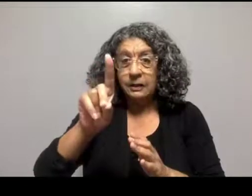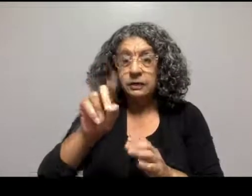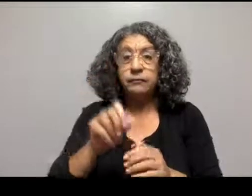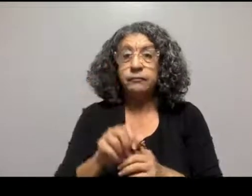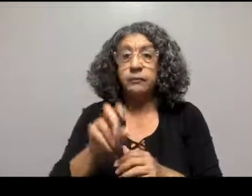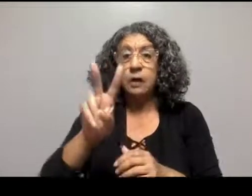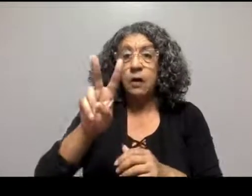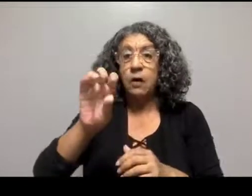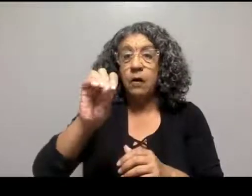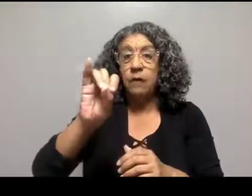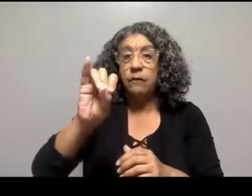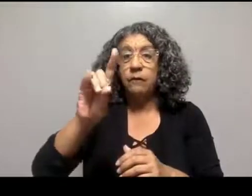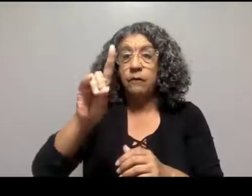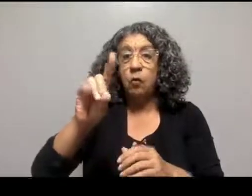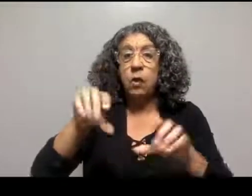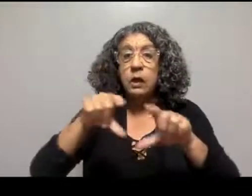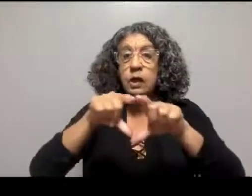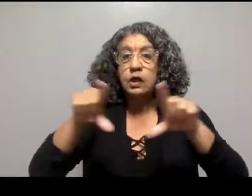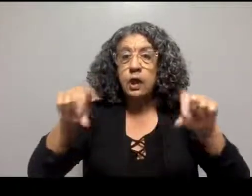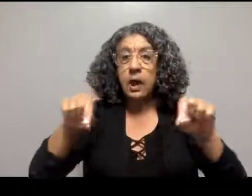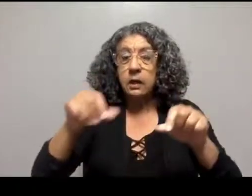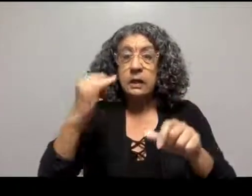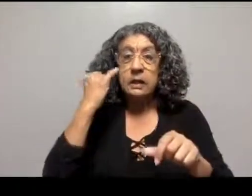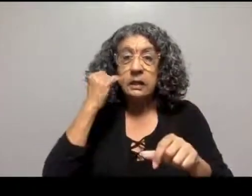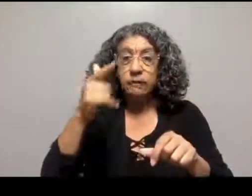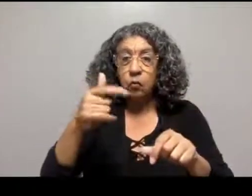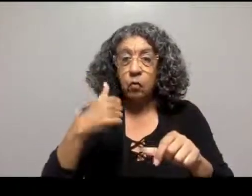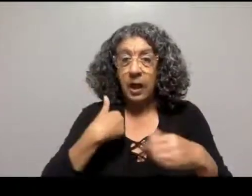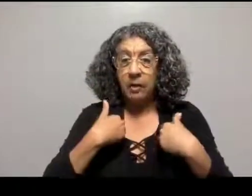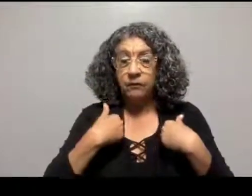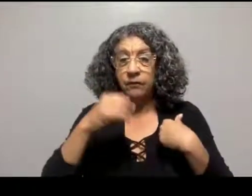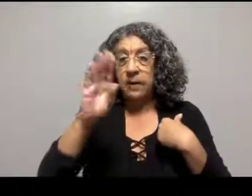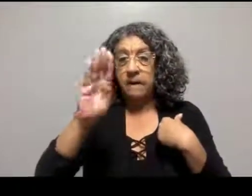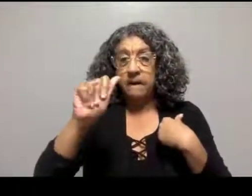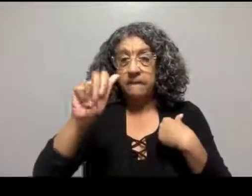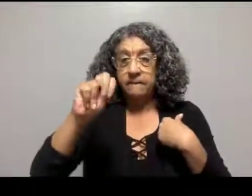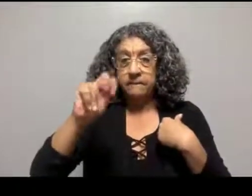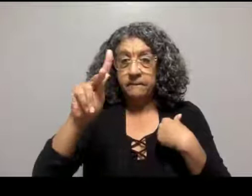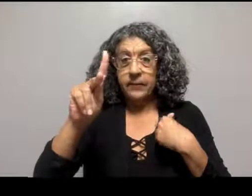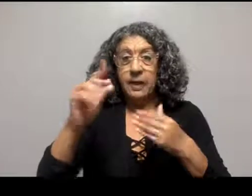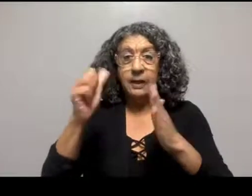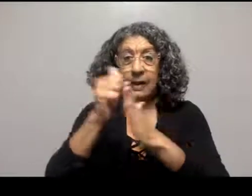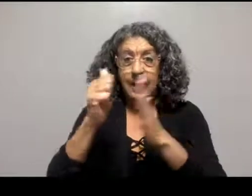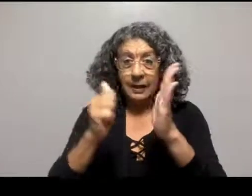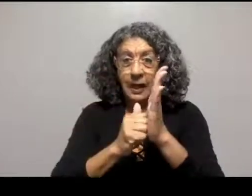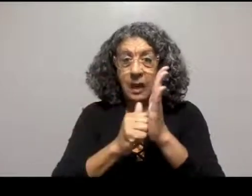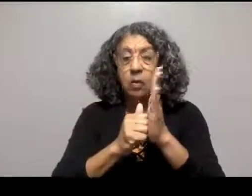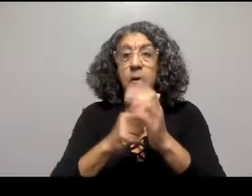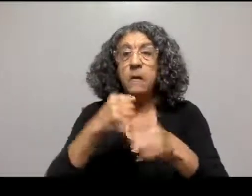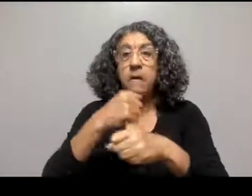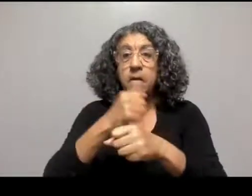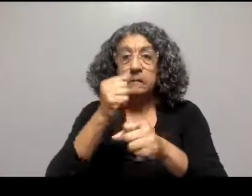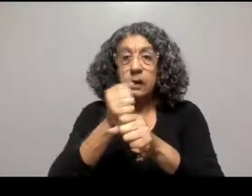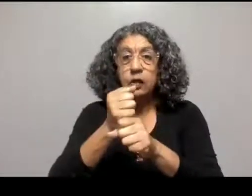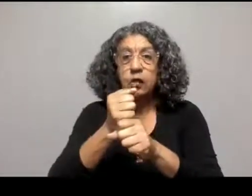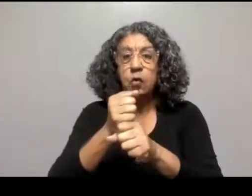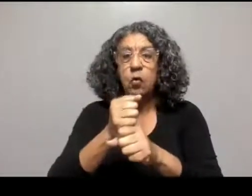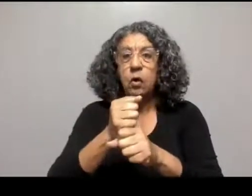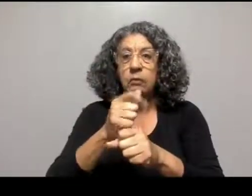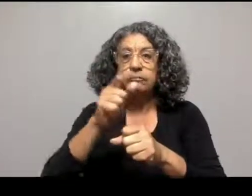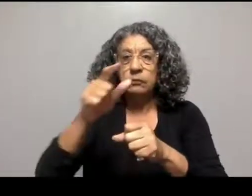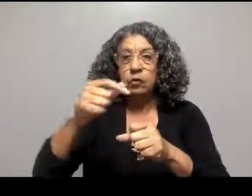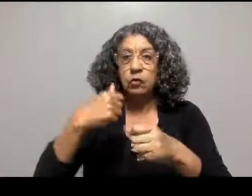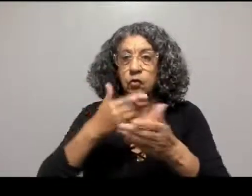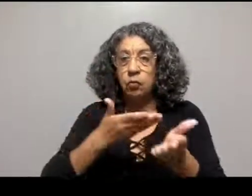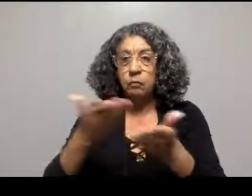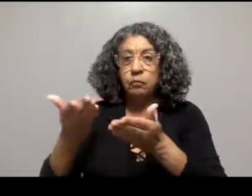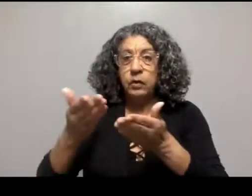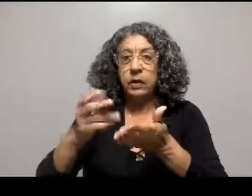a photo id and a voided check if you have a bank account make sure you bring